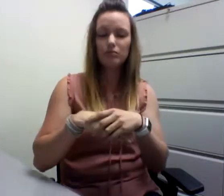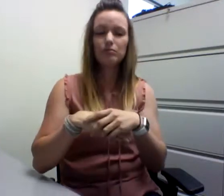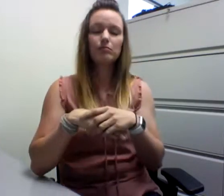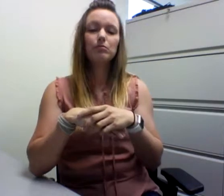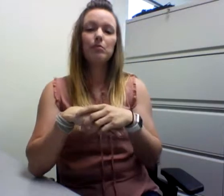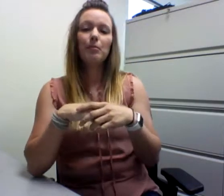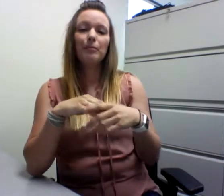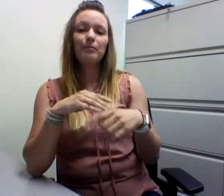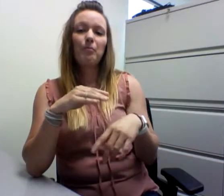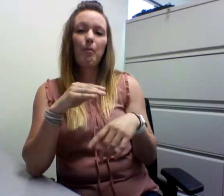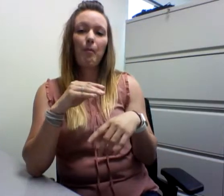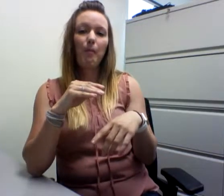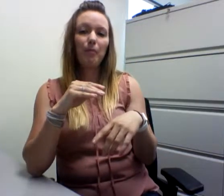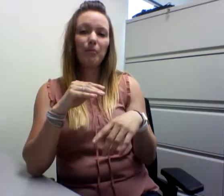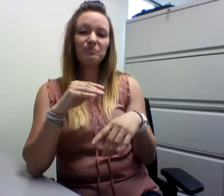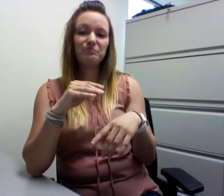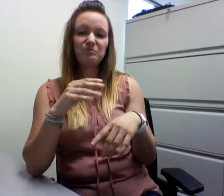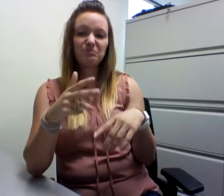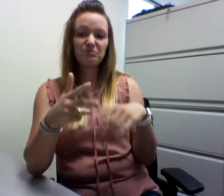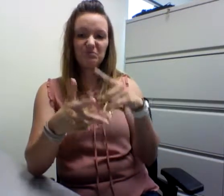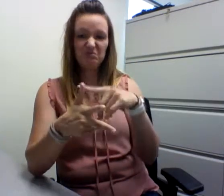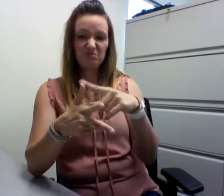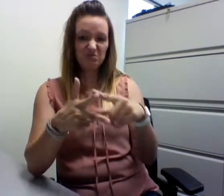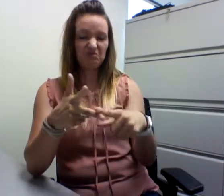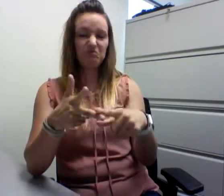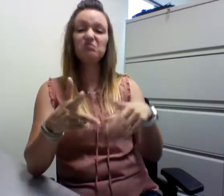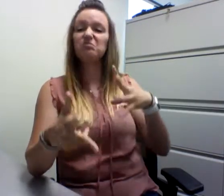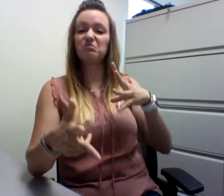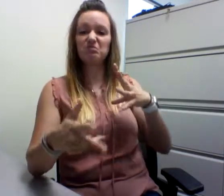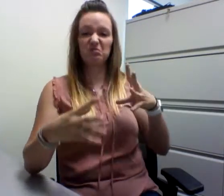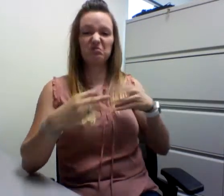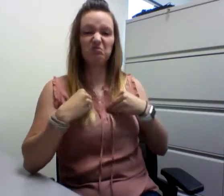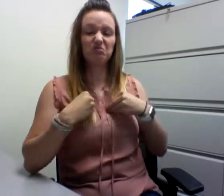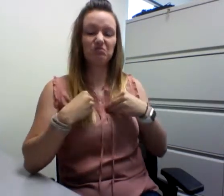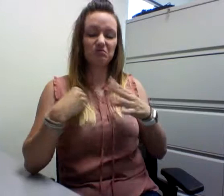There are three acceptable labels